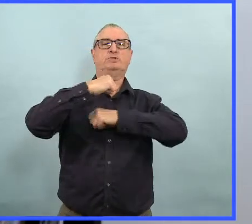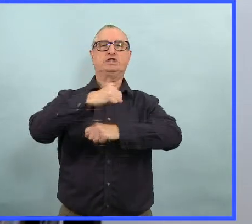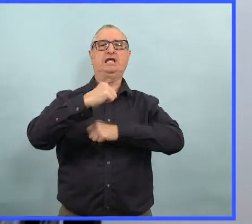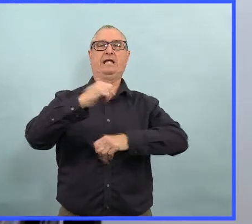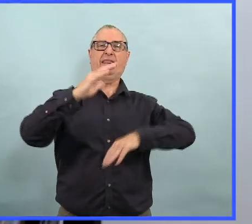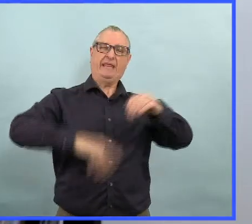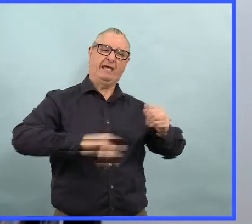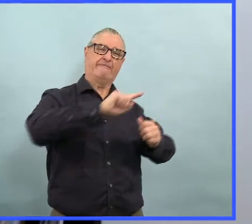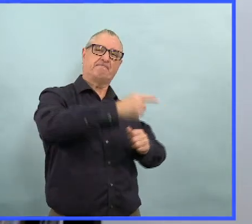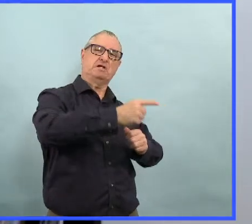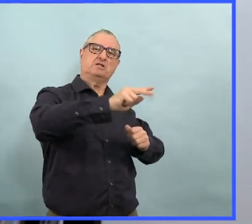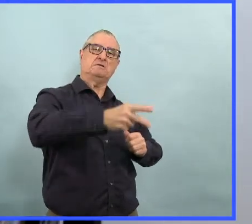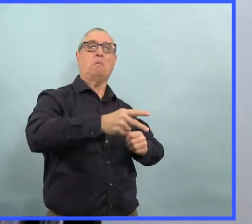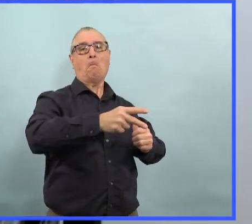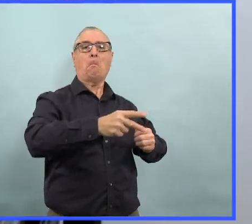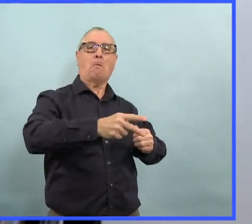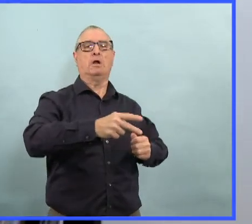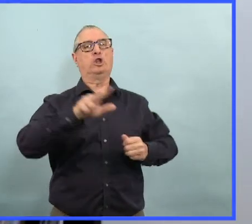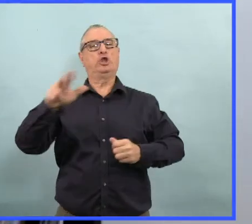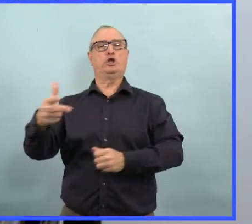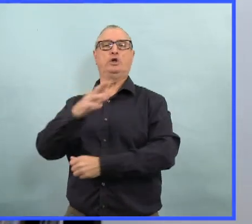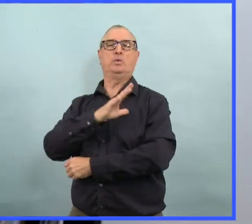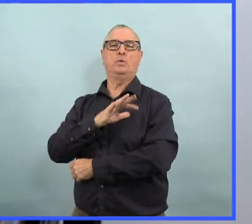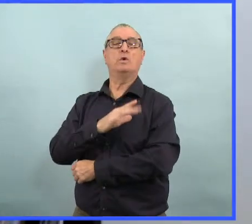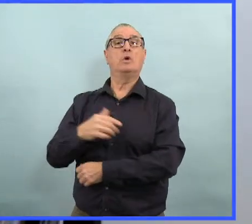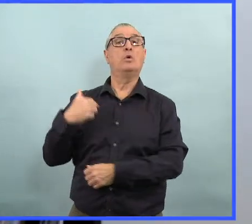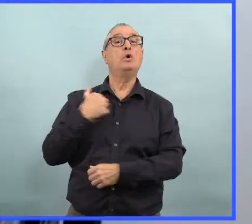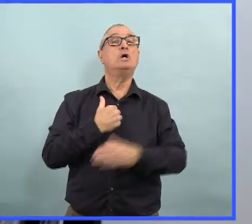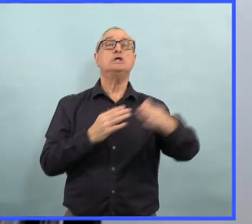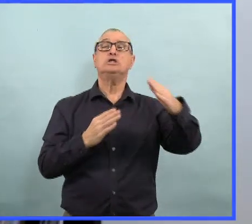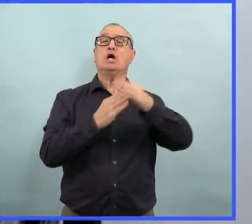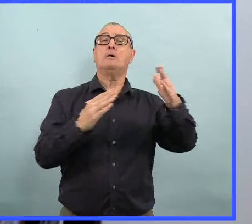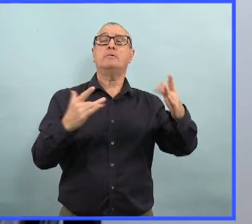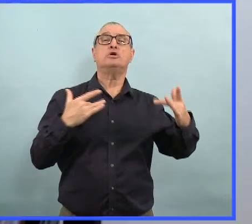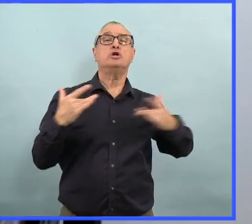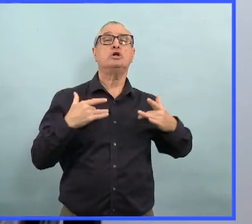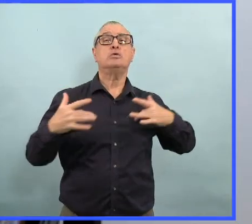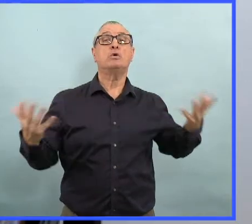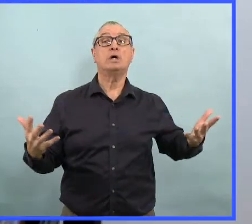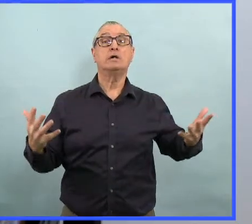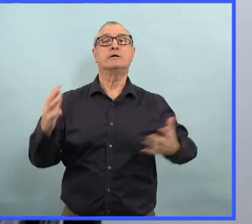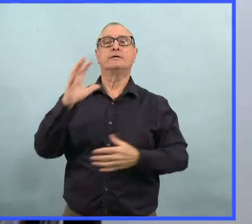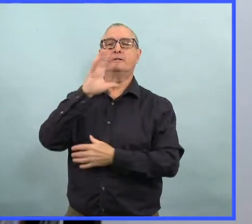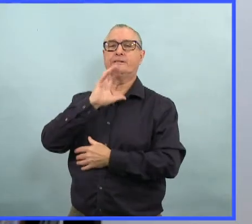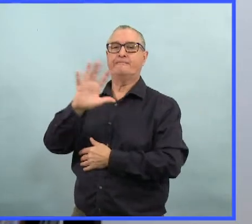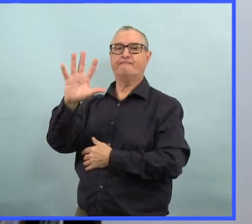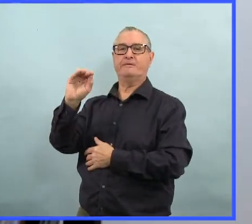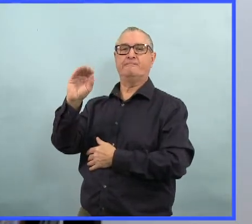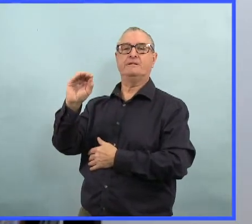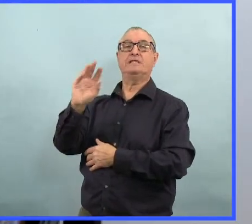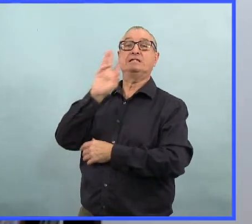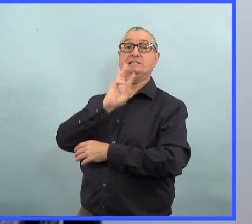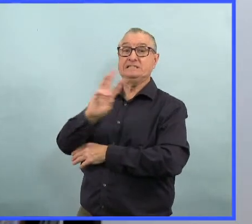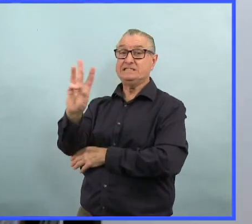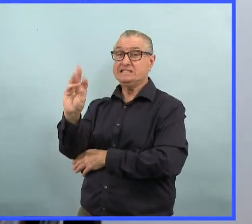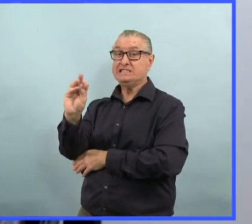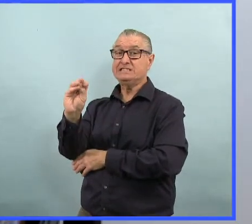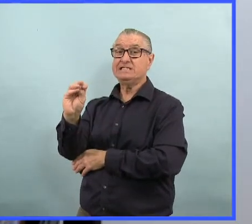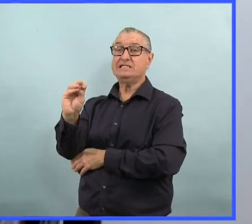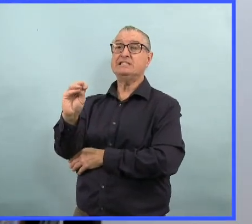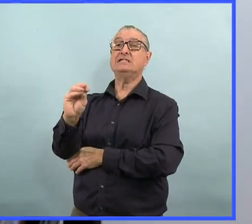are people in their 50s and 60s we've seen pretty good uptake in the 70 plus population for booster